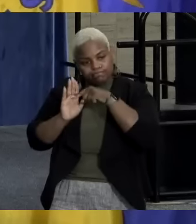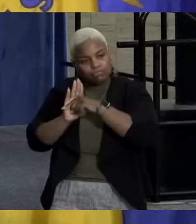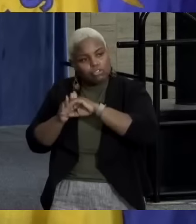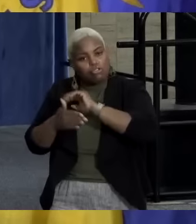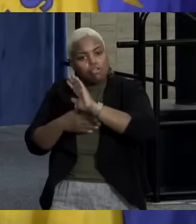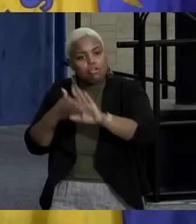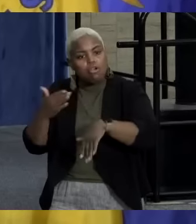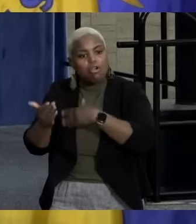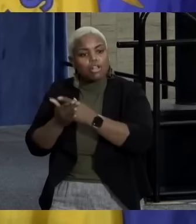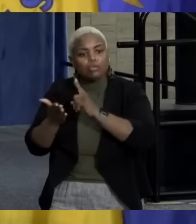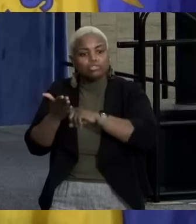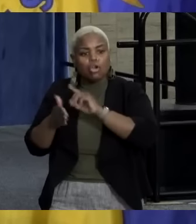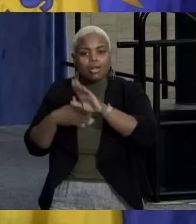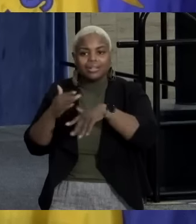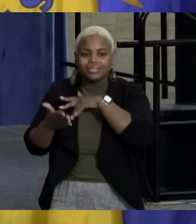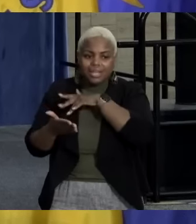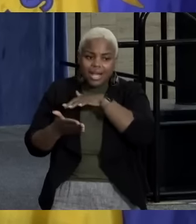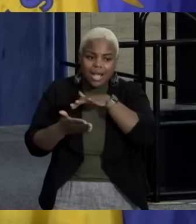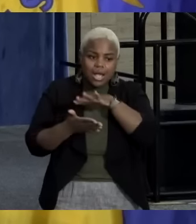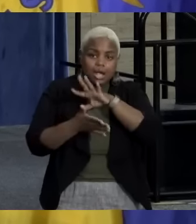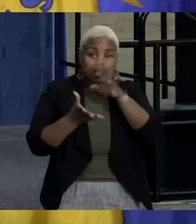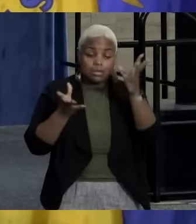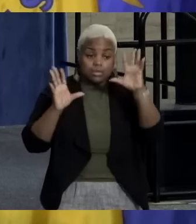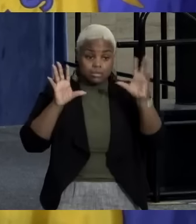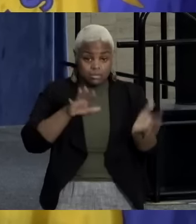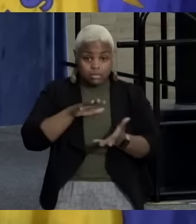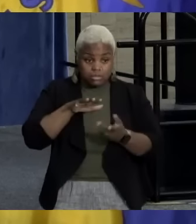of that review was a recommendation to remove certain black box warnings.